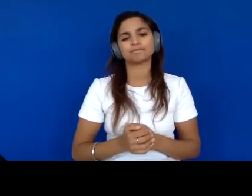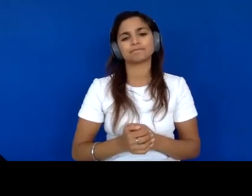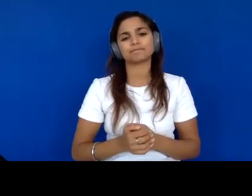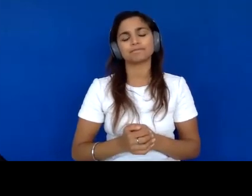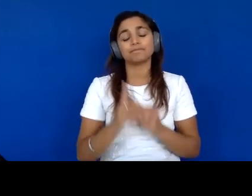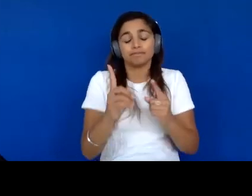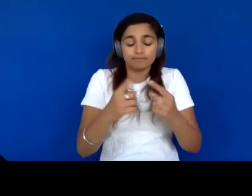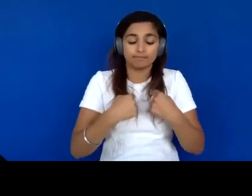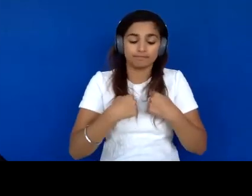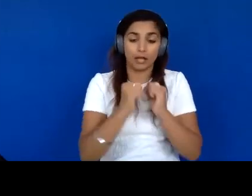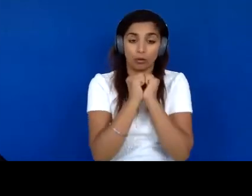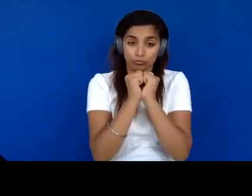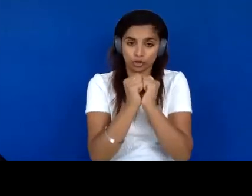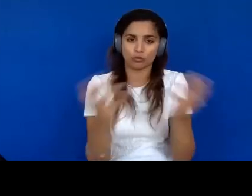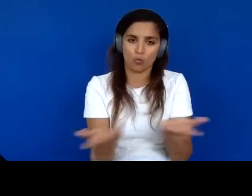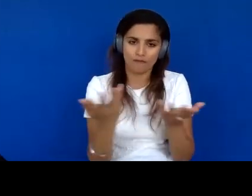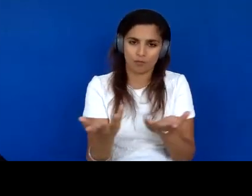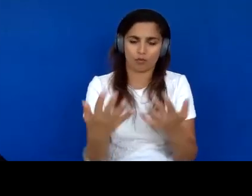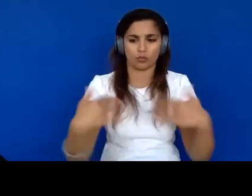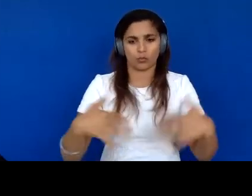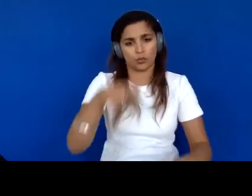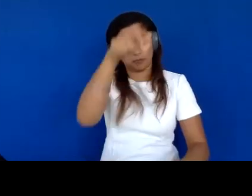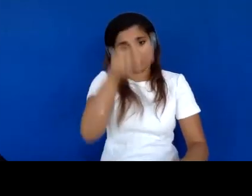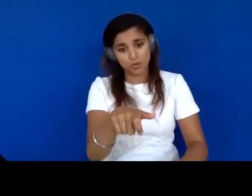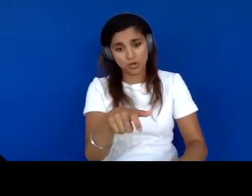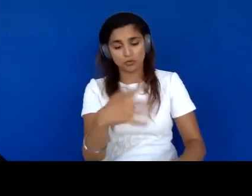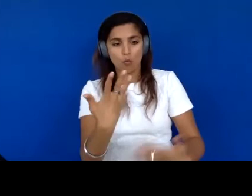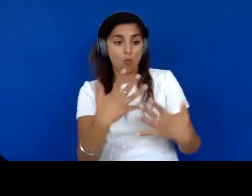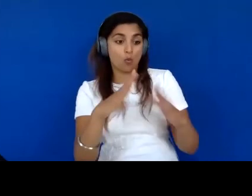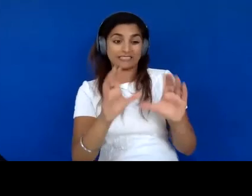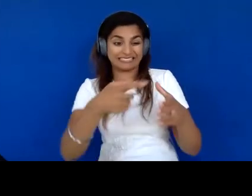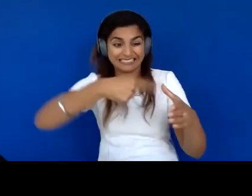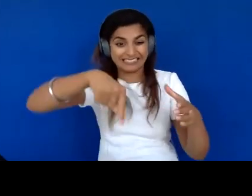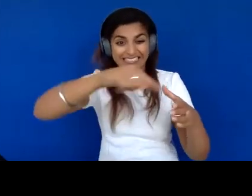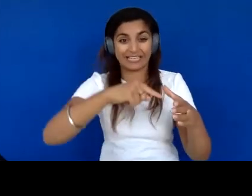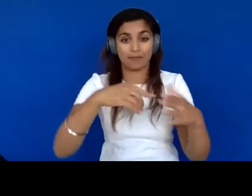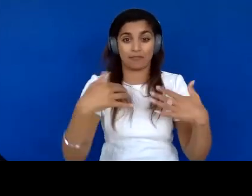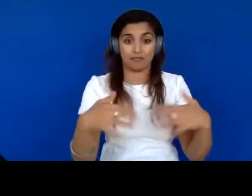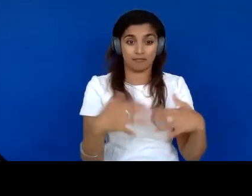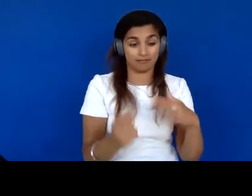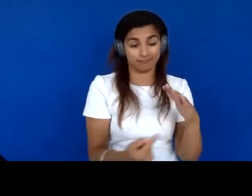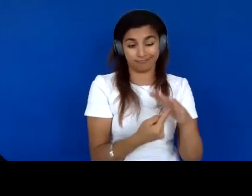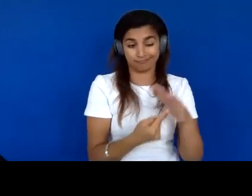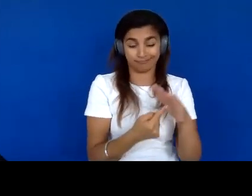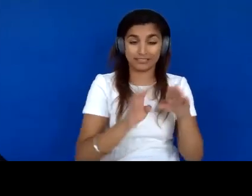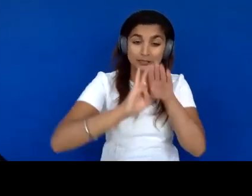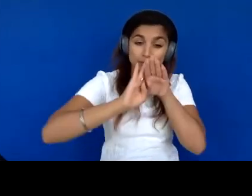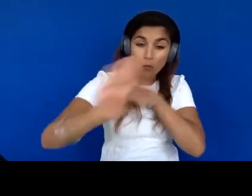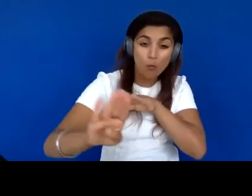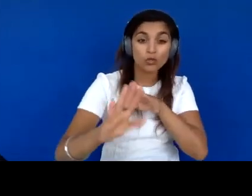something extraordinary about being a person or team of people at the very pinnacle of sporting achievement on an international stage there is another